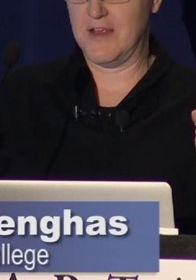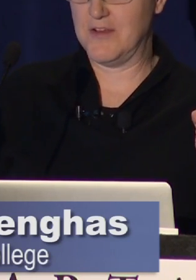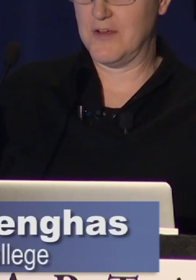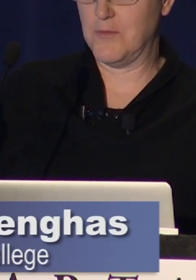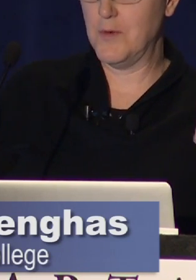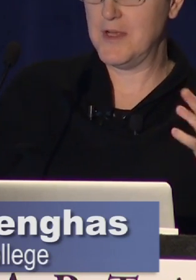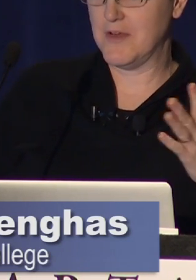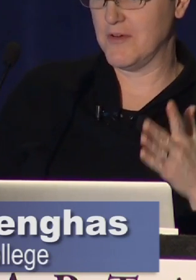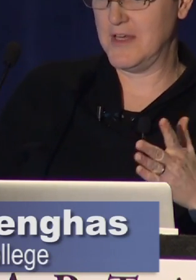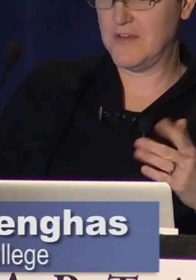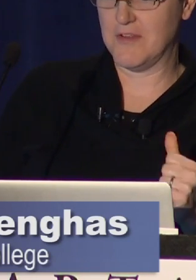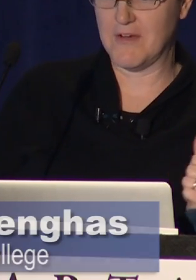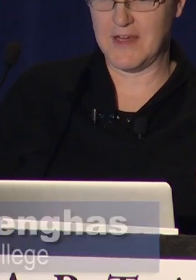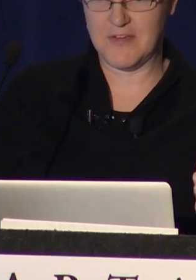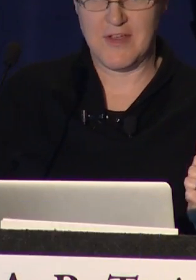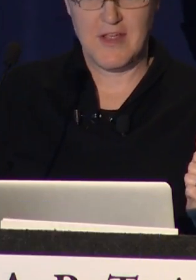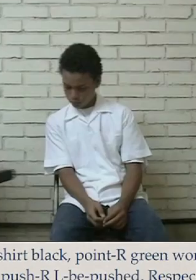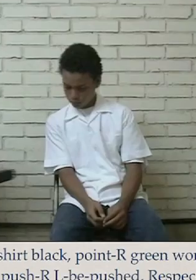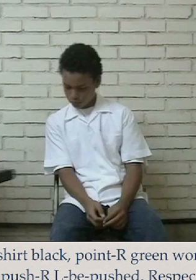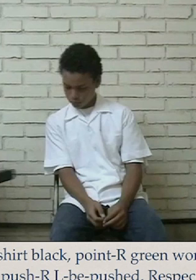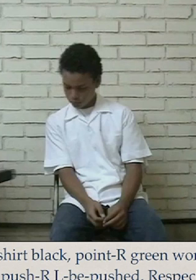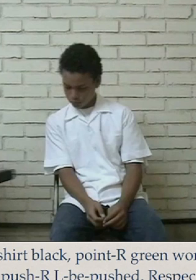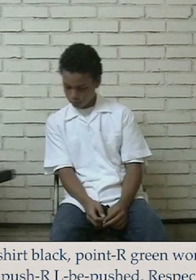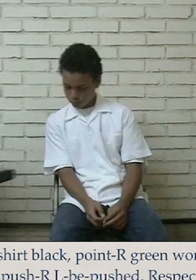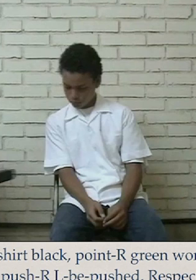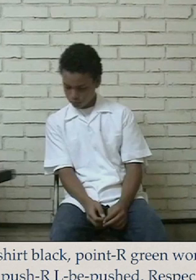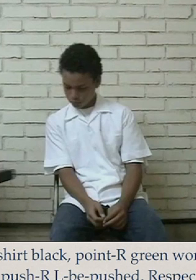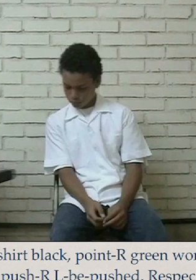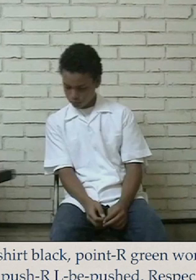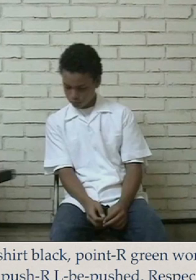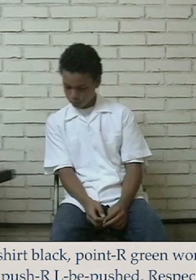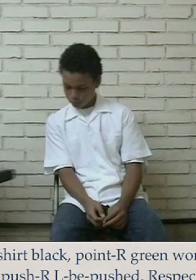and the woman in green to the right. And then come the verbs, remember, they're at